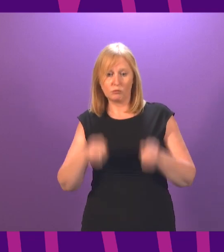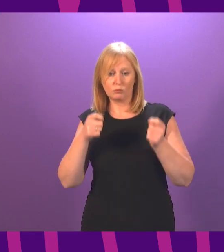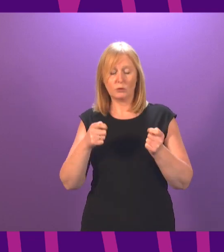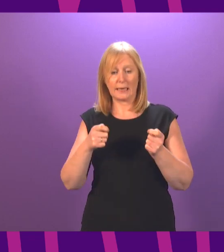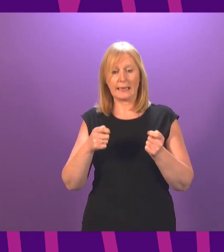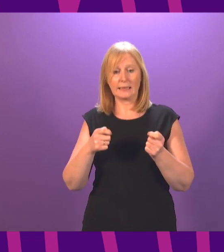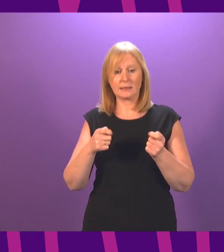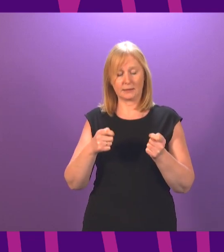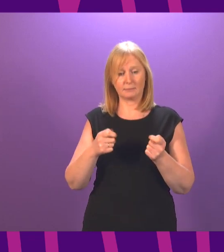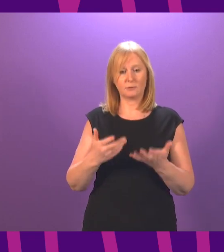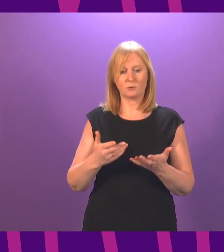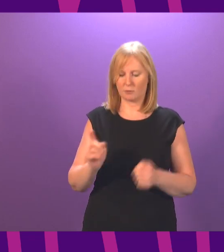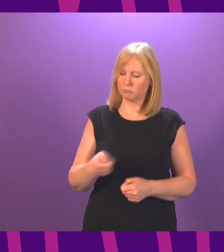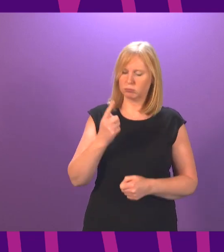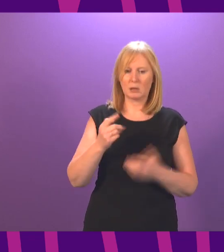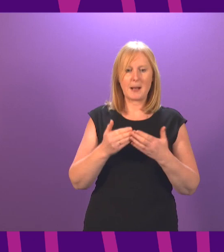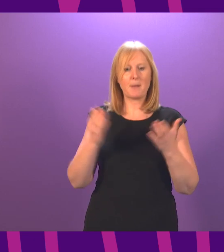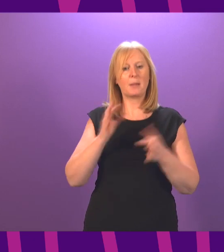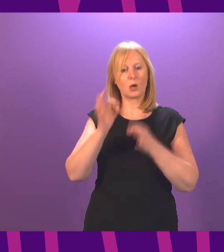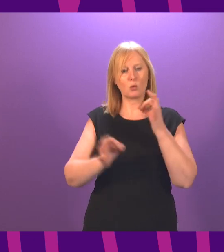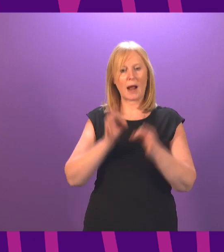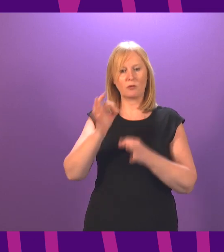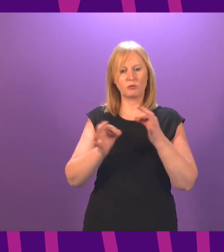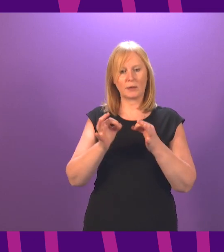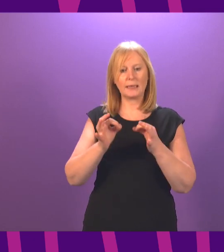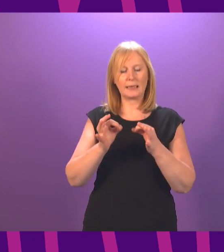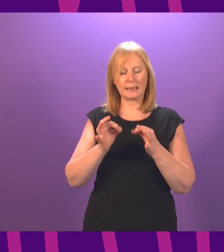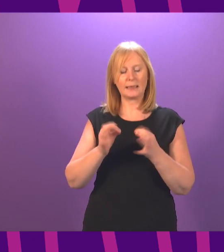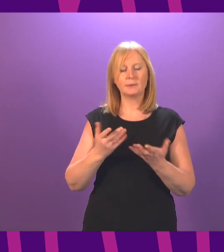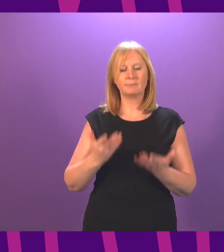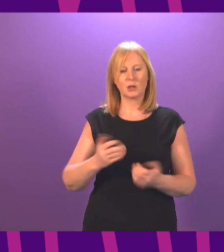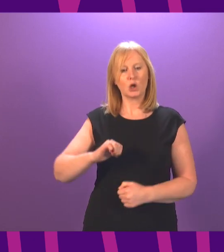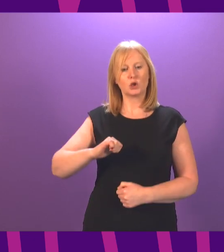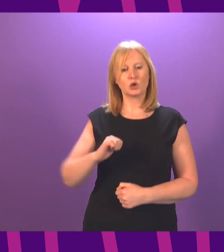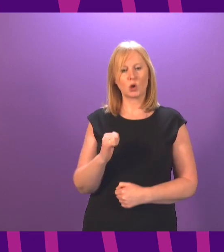any of the calls for a public inquiry. It is not a question of whether there will be